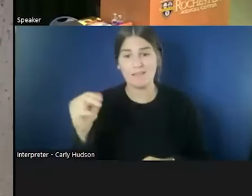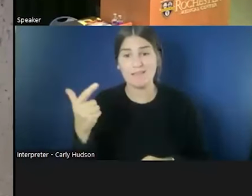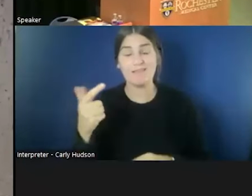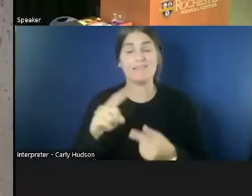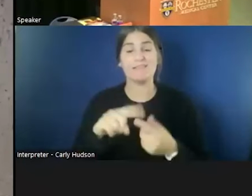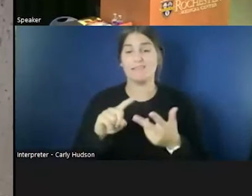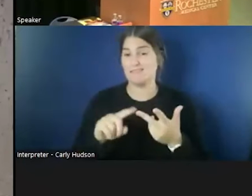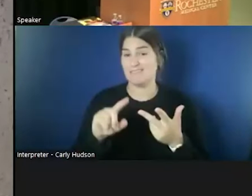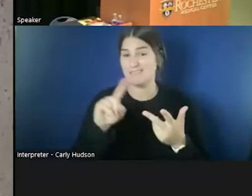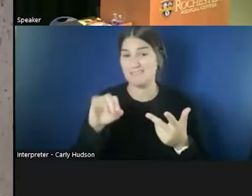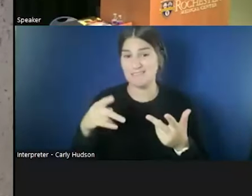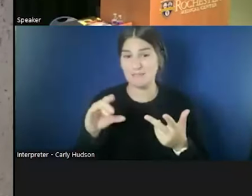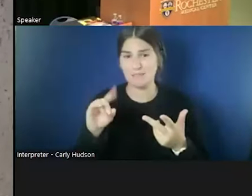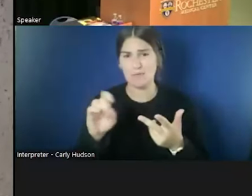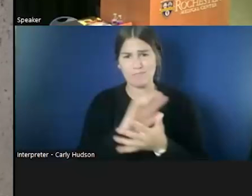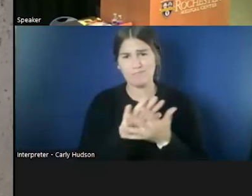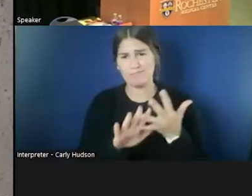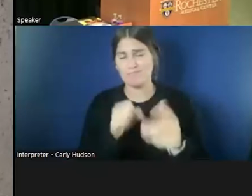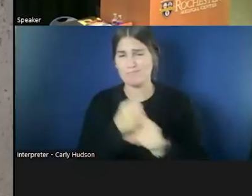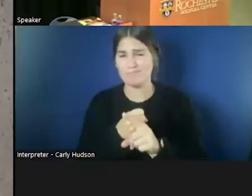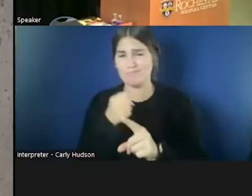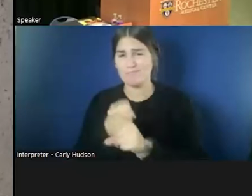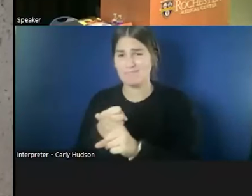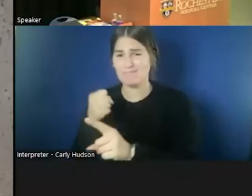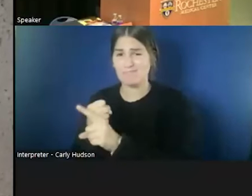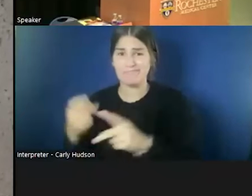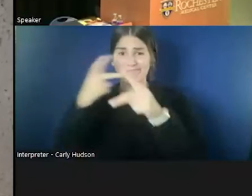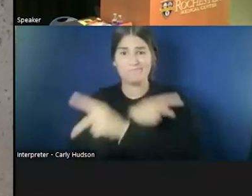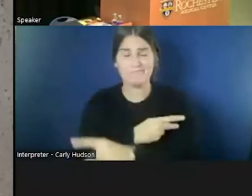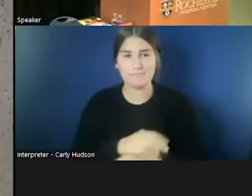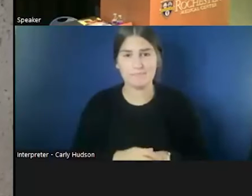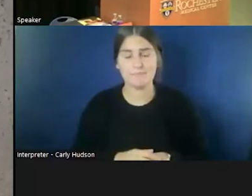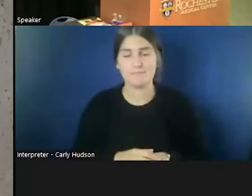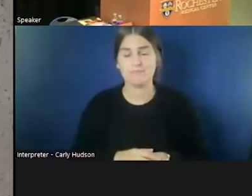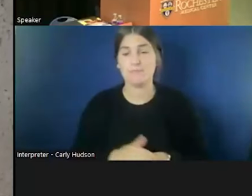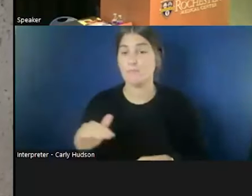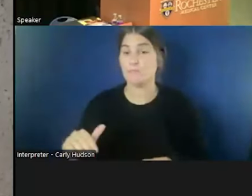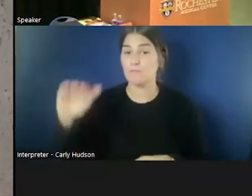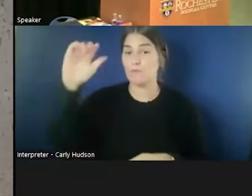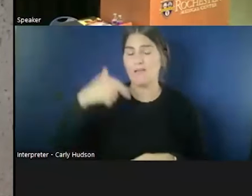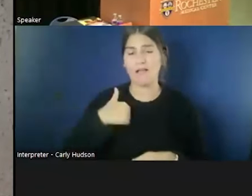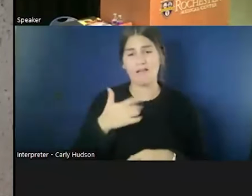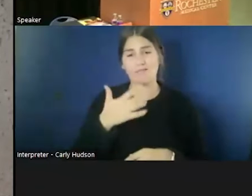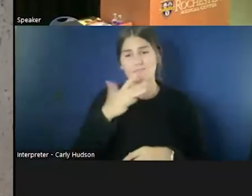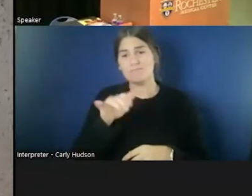all all of these things impact you know growing up I'm blessed to have lived in Rochester and raised